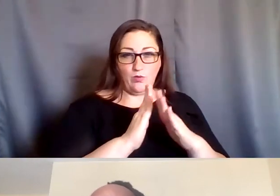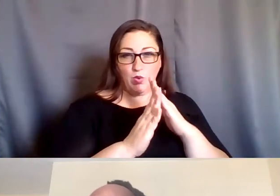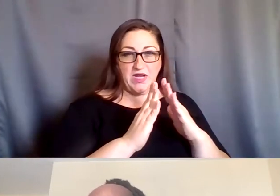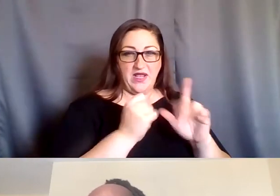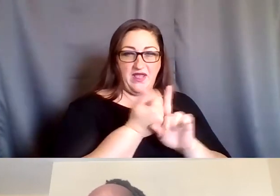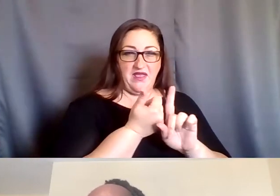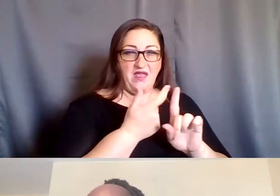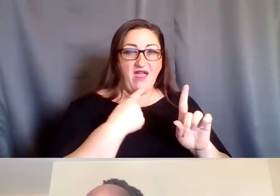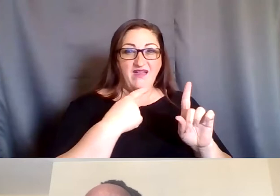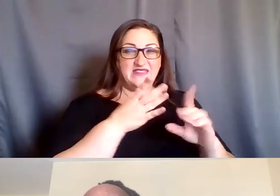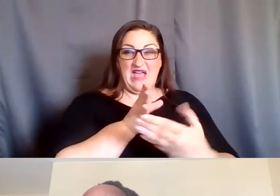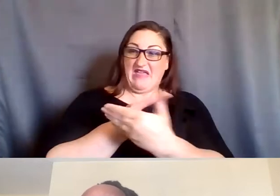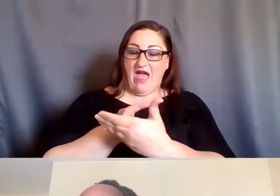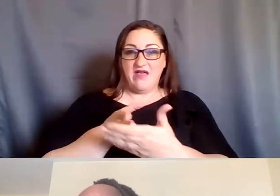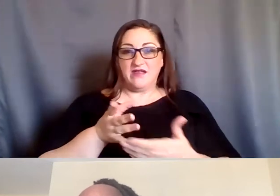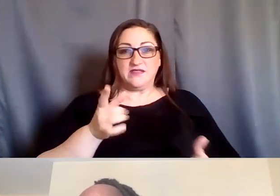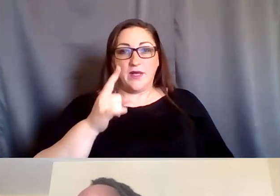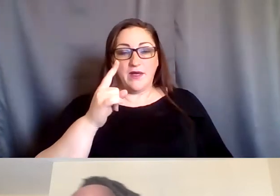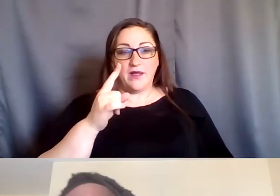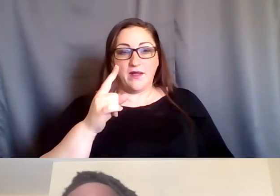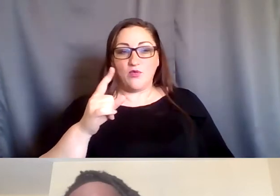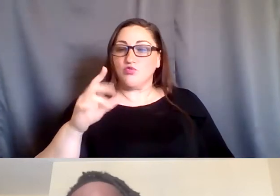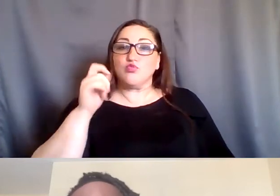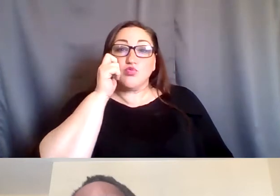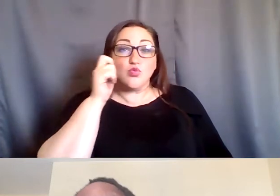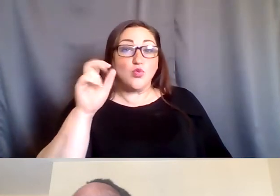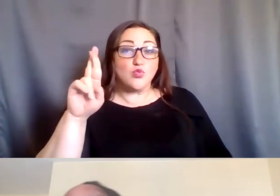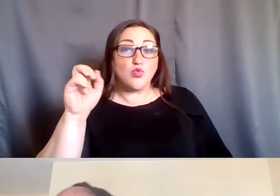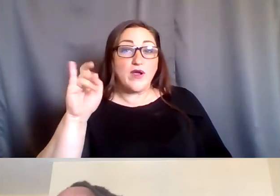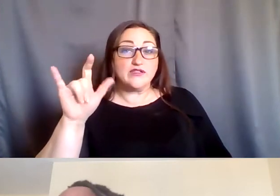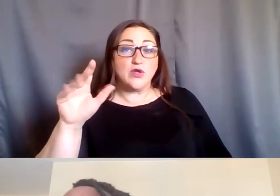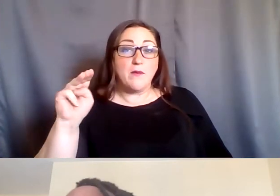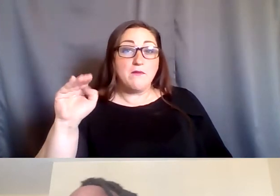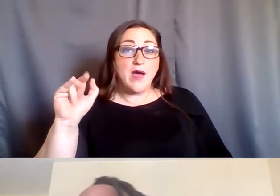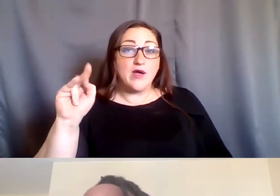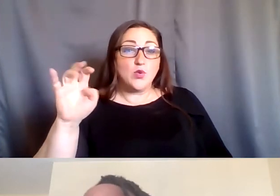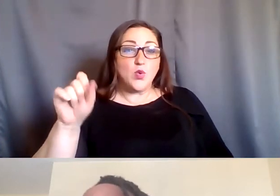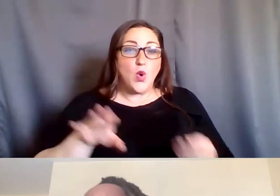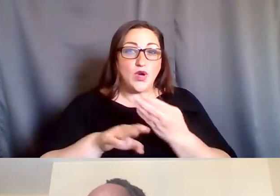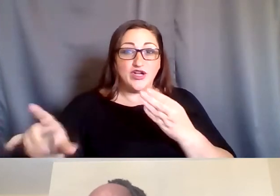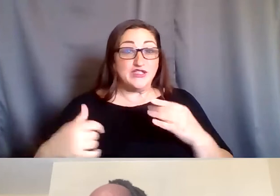and a lot of people don’t question it because if you say something is for the advancement of disabled people,